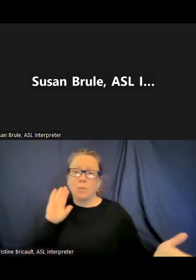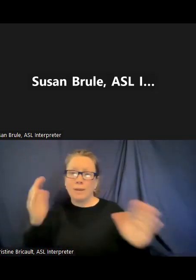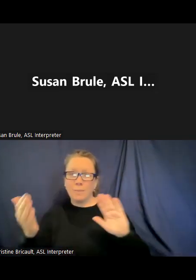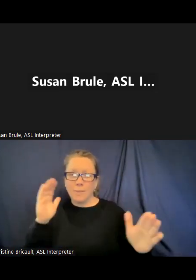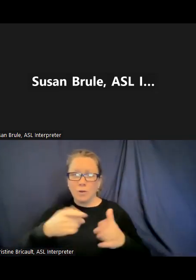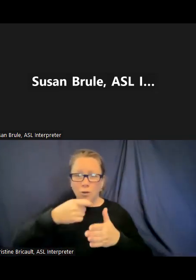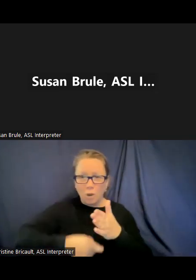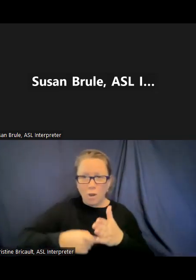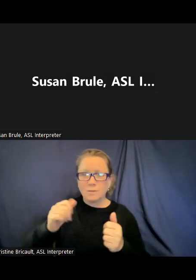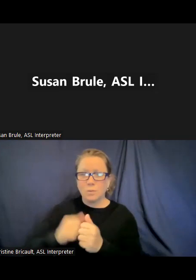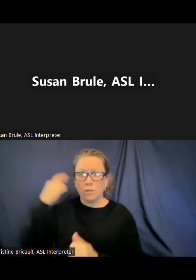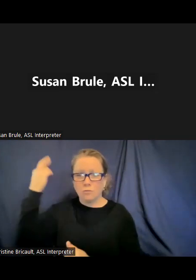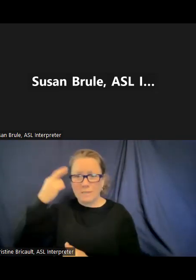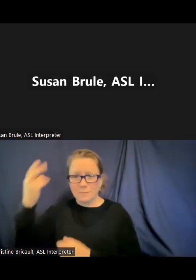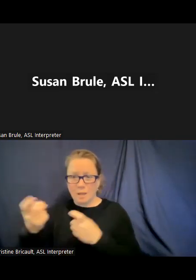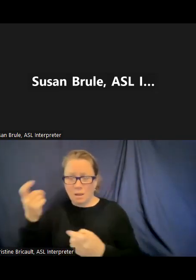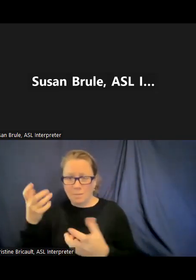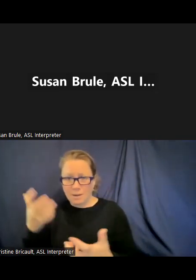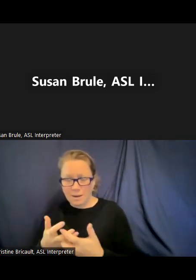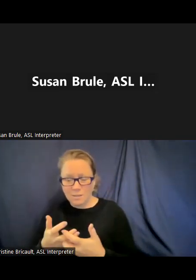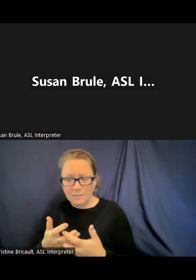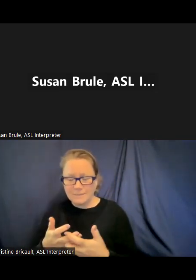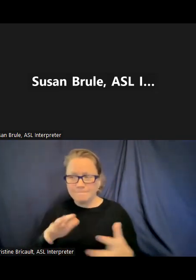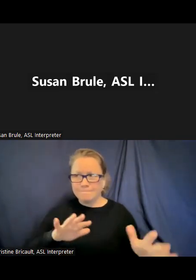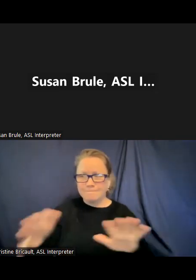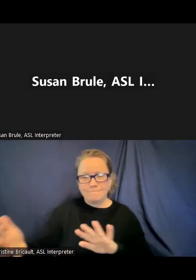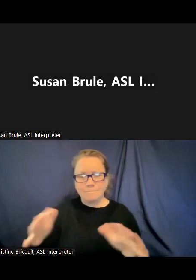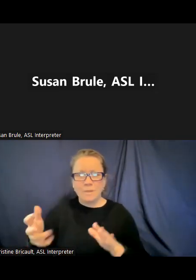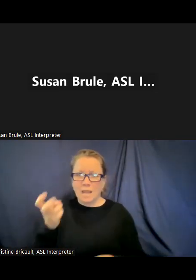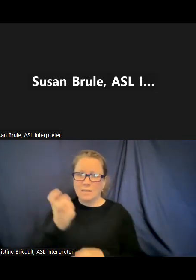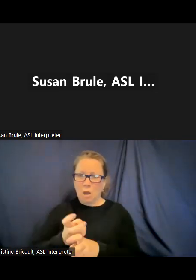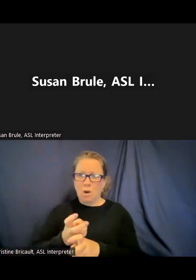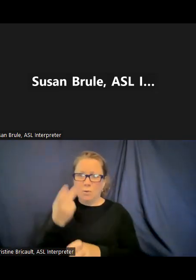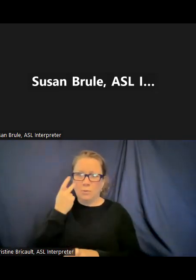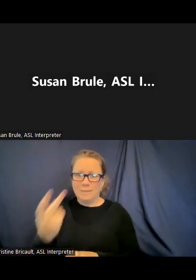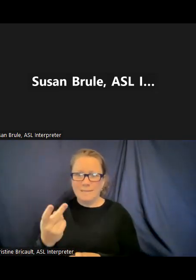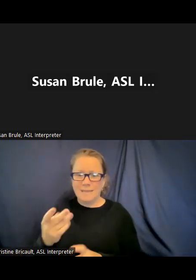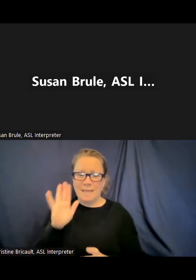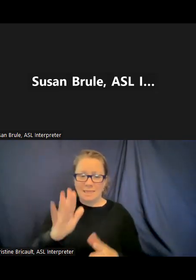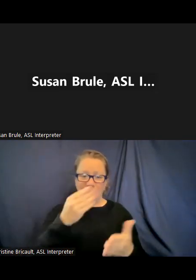reasonable accommodation are -- it's hard to show that those are unduly financially burdensome.